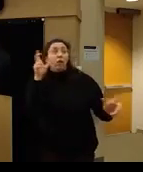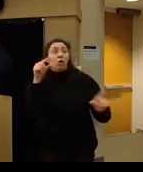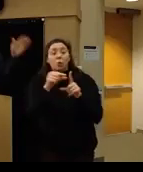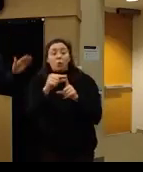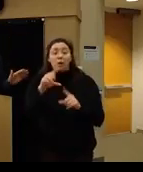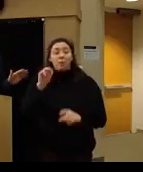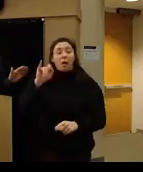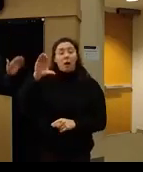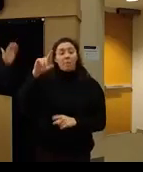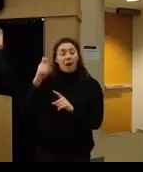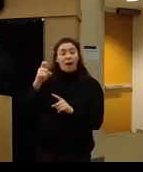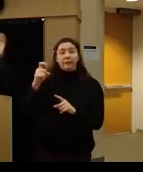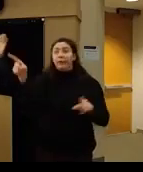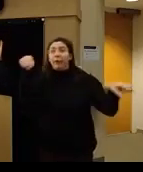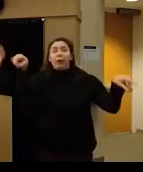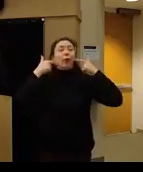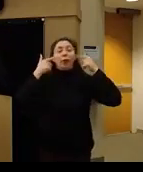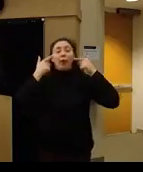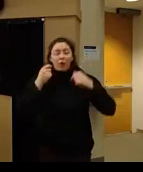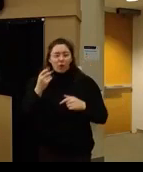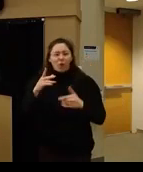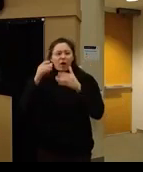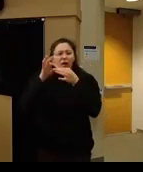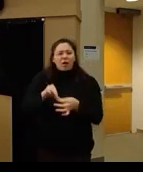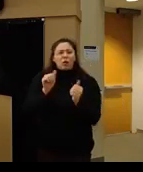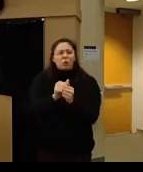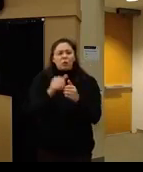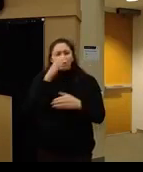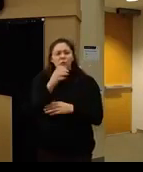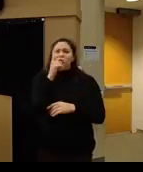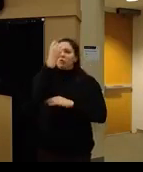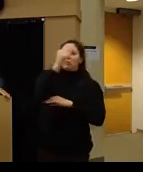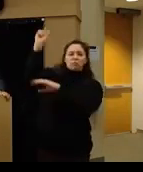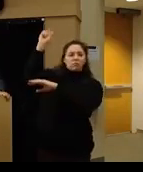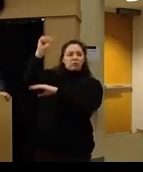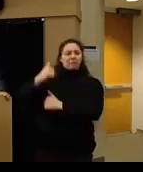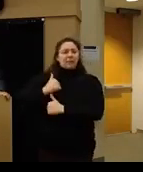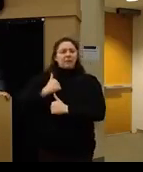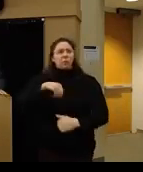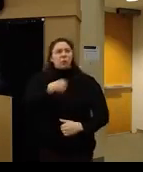the black Muslims or aligning with groups that preach militant resistance to White Society this